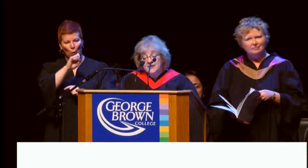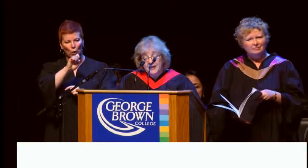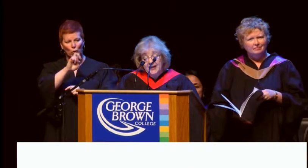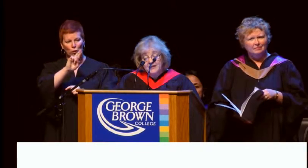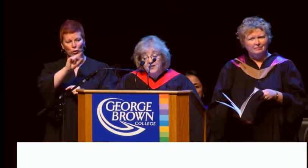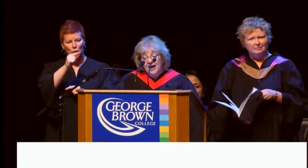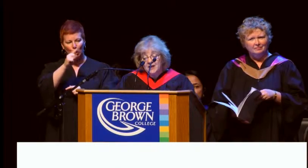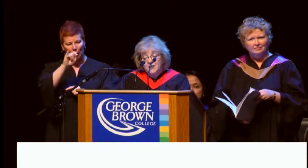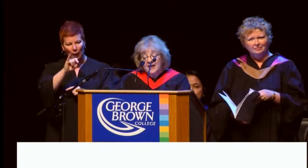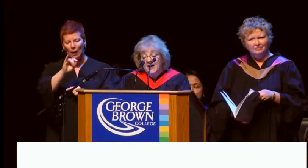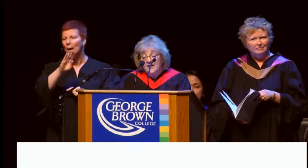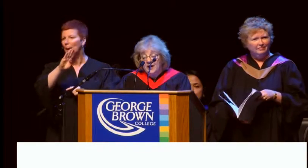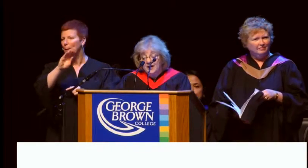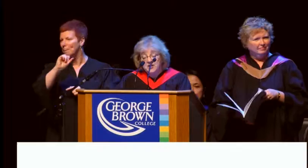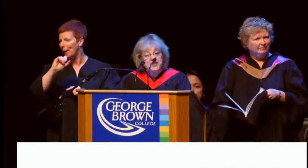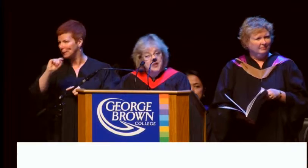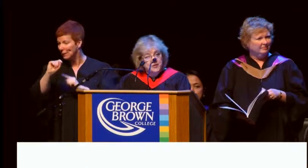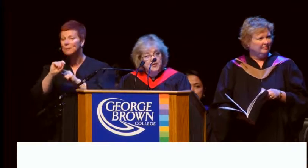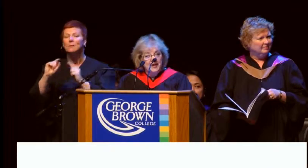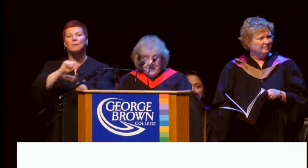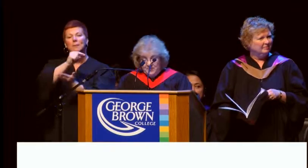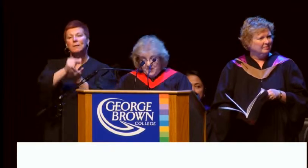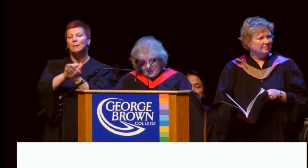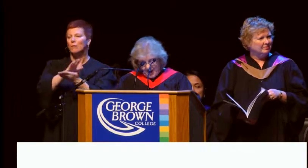HE IS A GRADUATE OF THE COLLEGE TEACHER TRAINING PROGRAM.